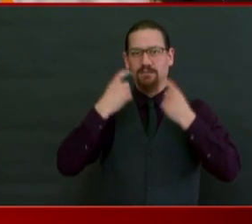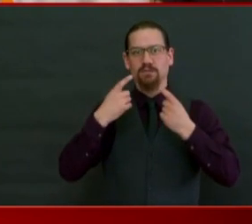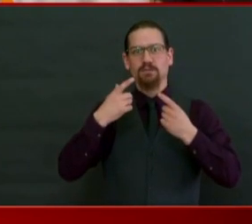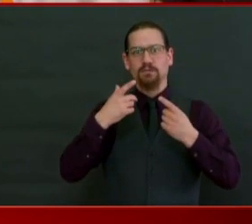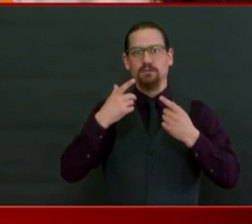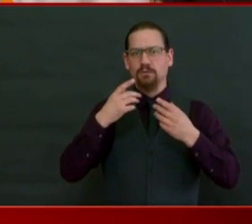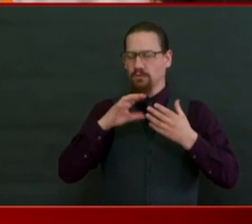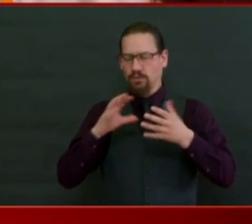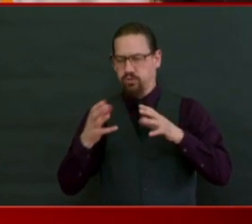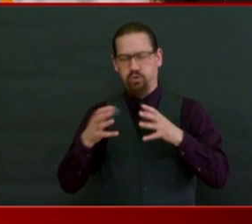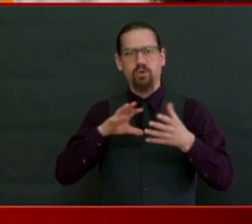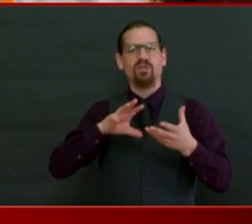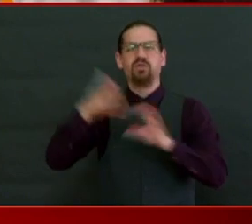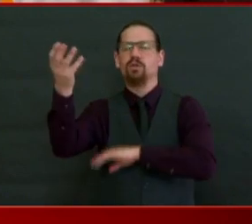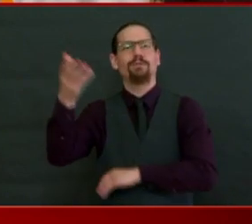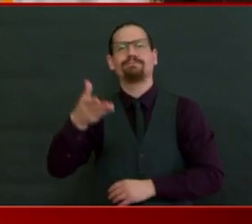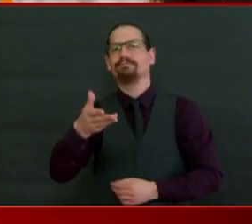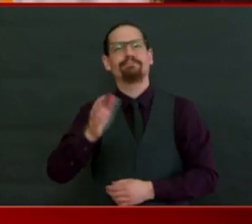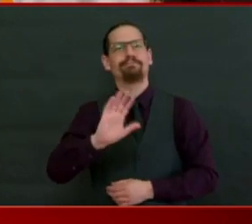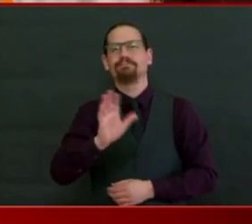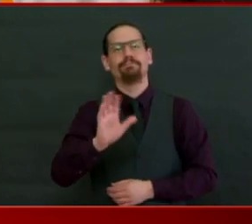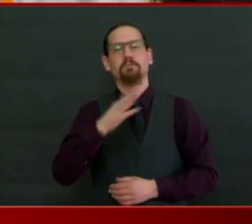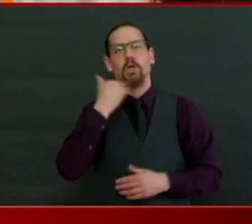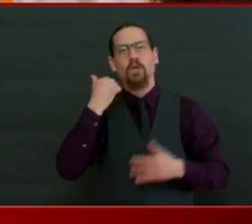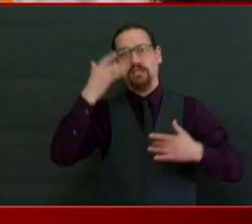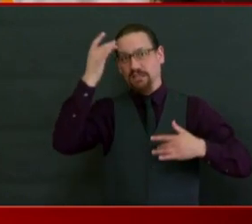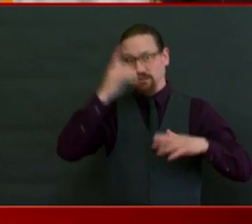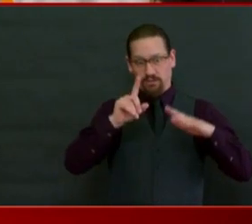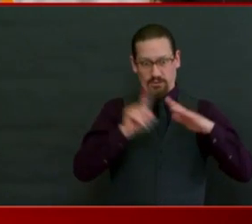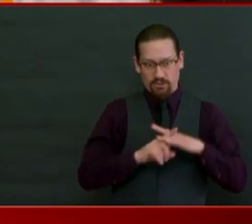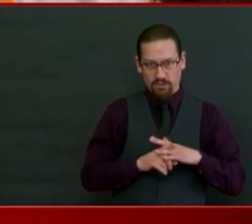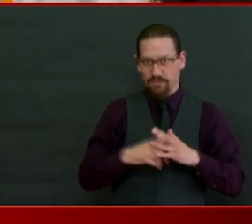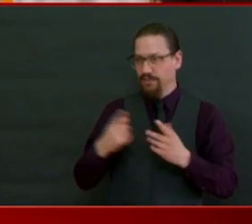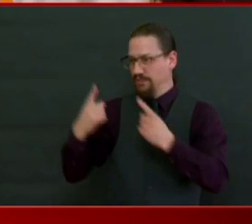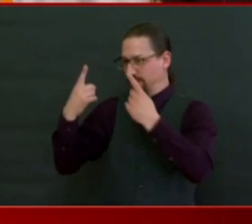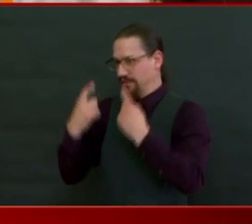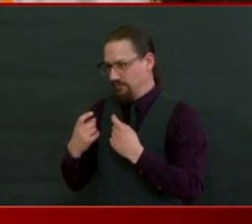CONCERN. THE TESTS THAT WE HAVE